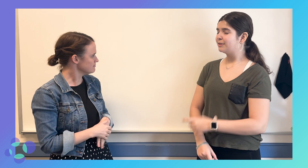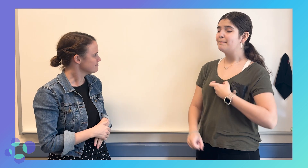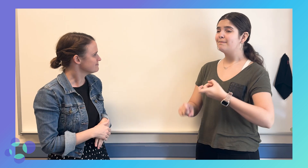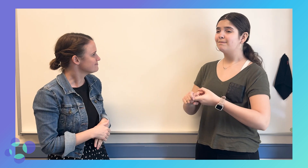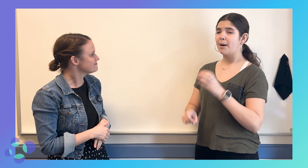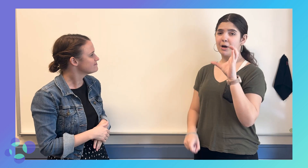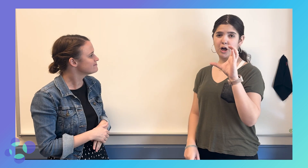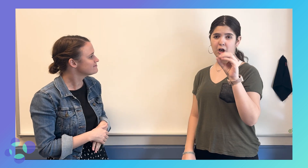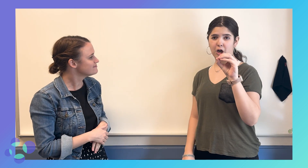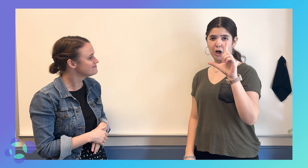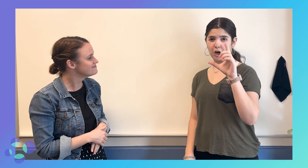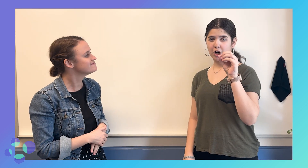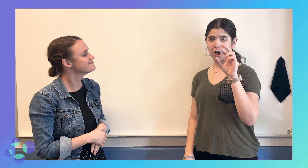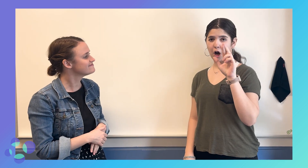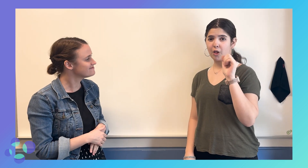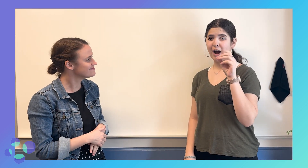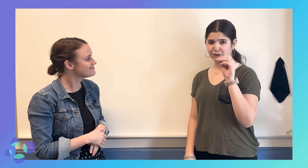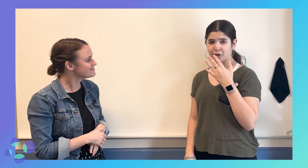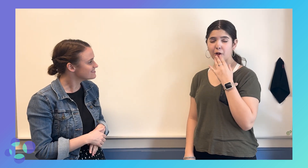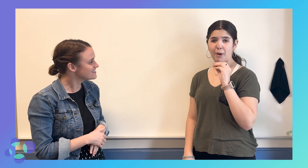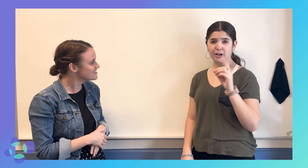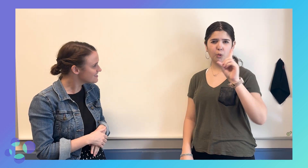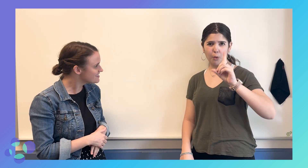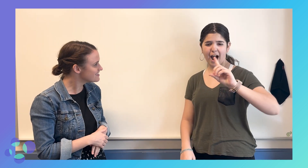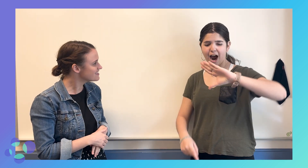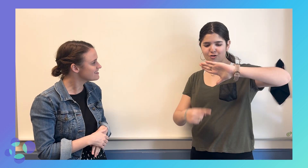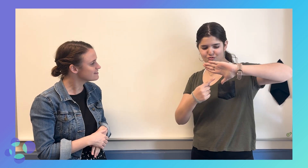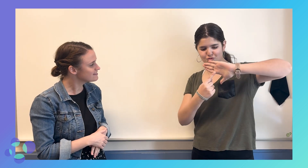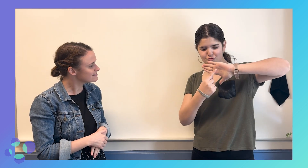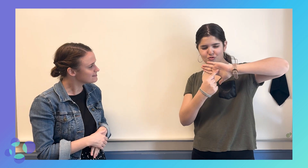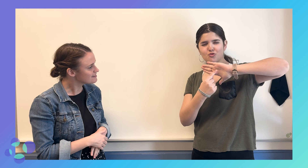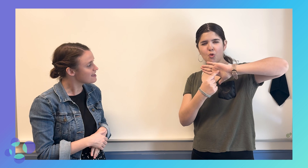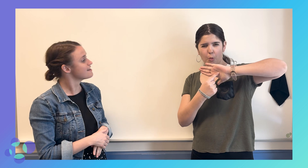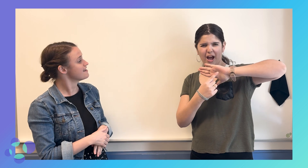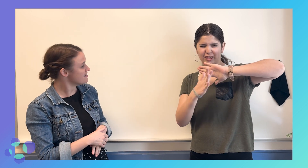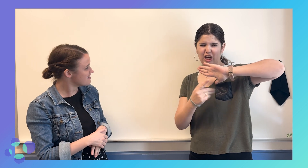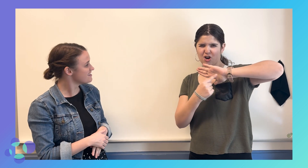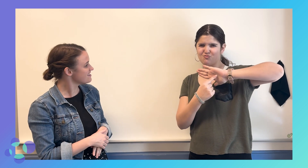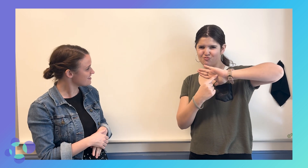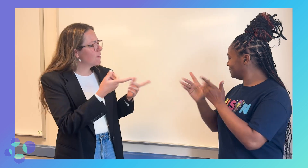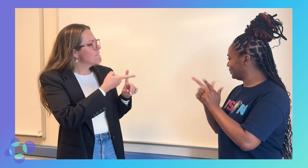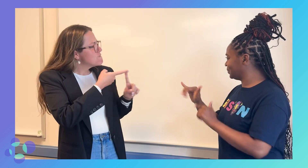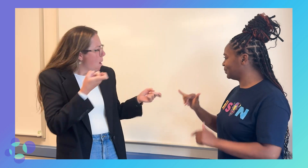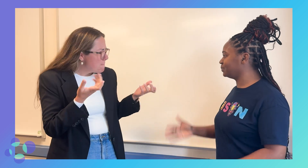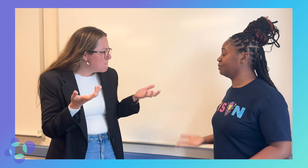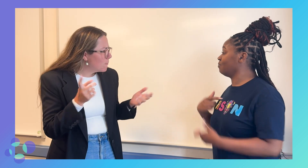I’m from Colorado. Where are you from?